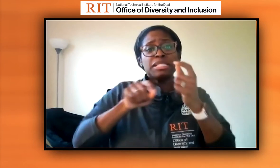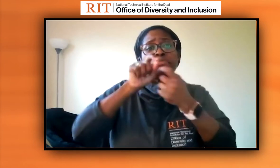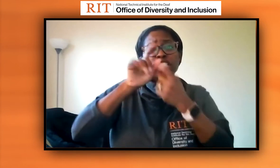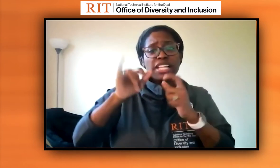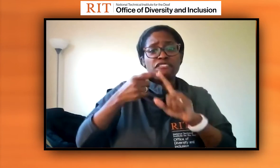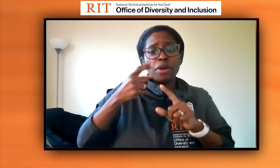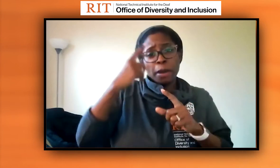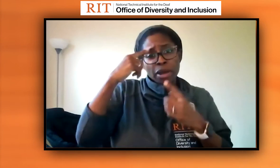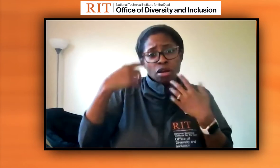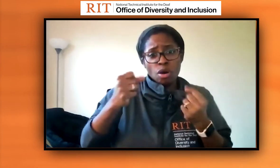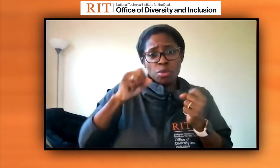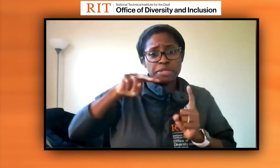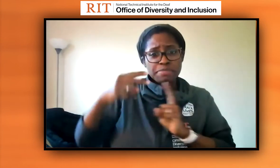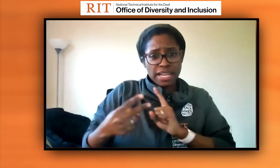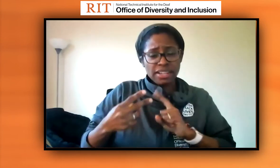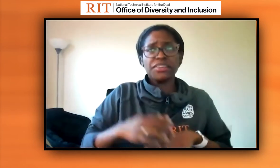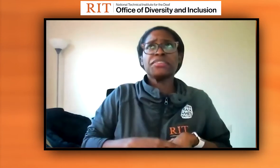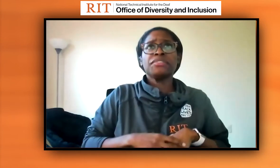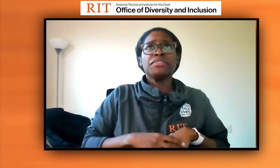especially when we consider a mental health perspective?